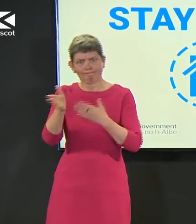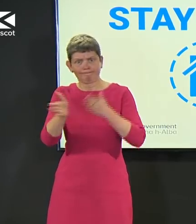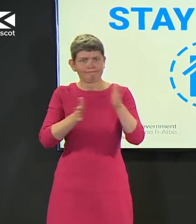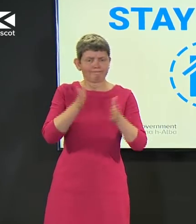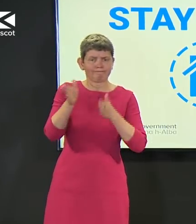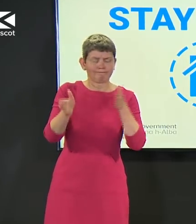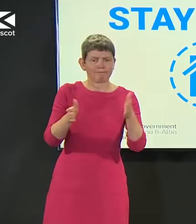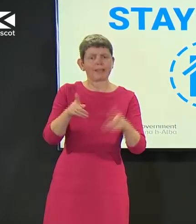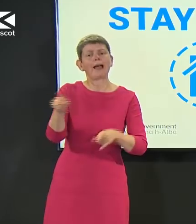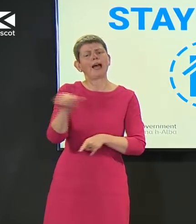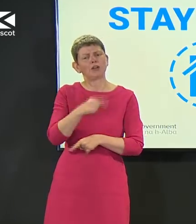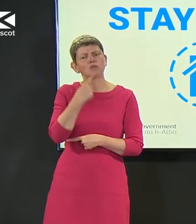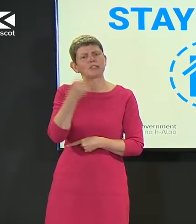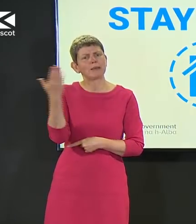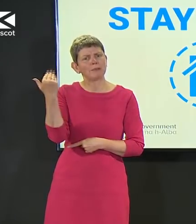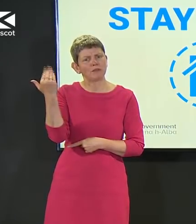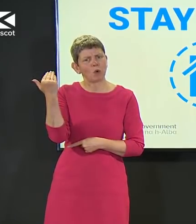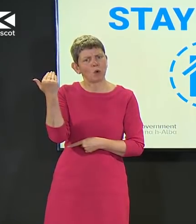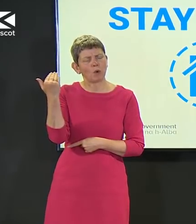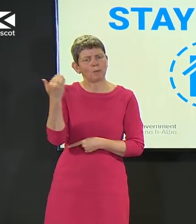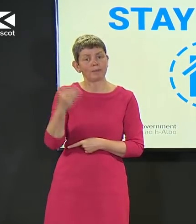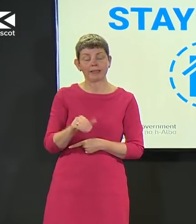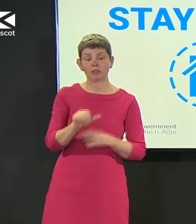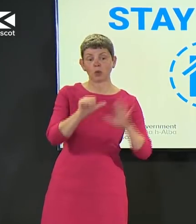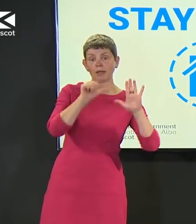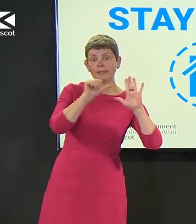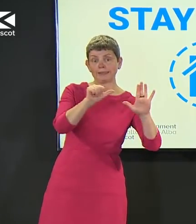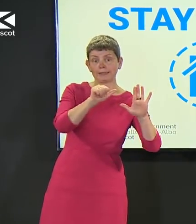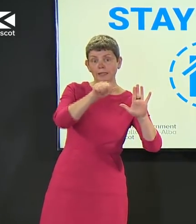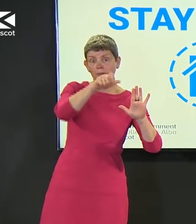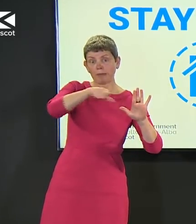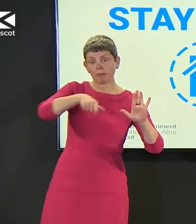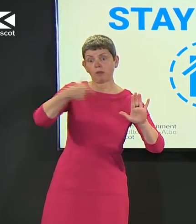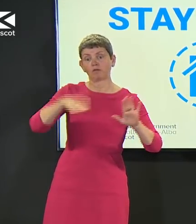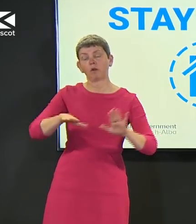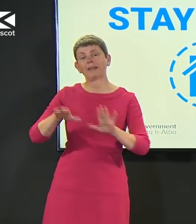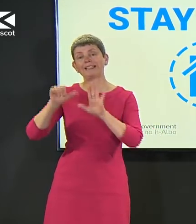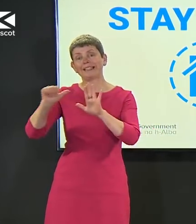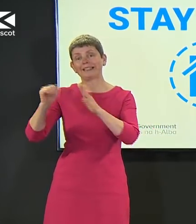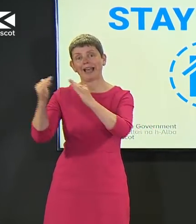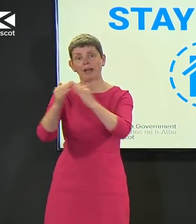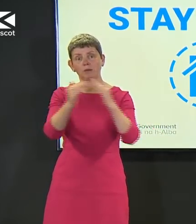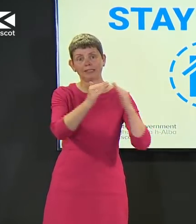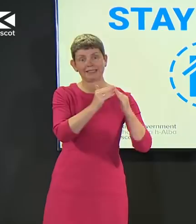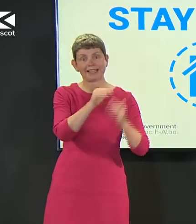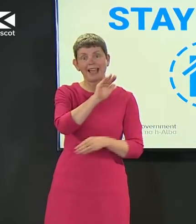said earlier on the move to six people from six households outdoors of course doesn't include